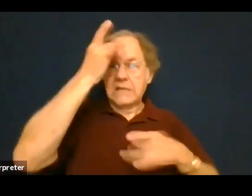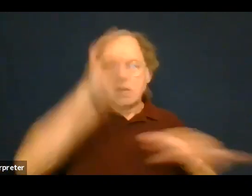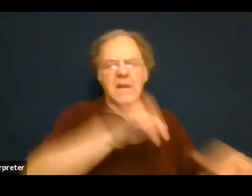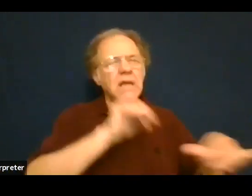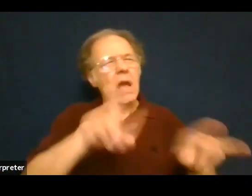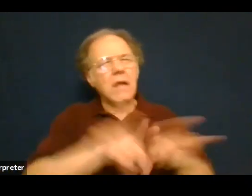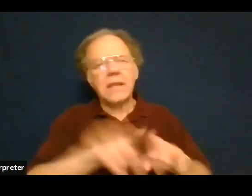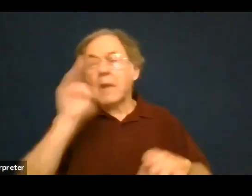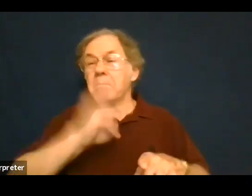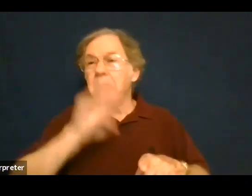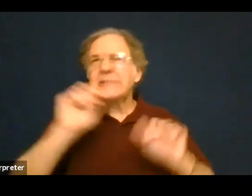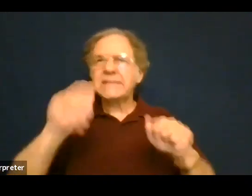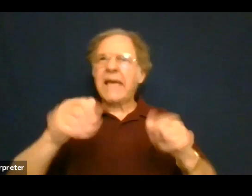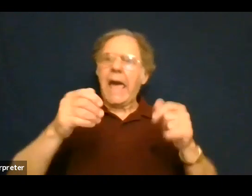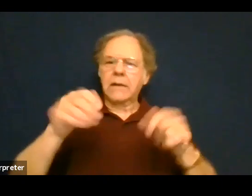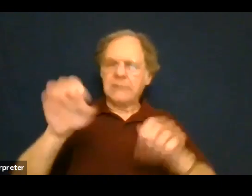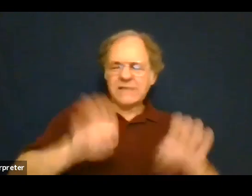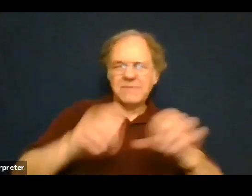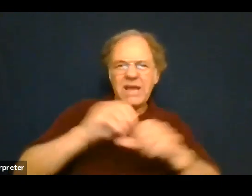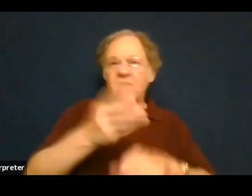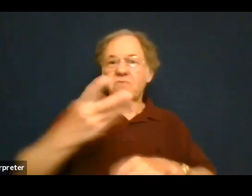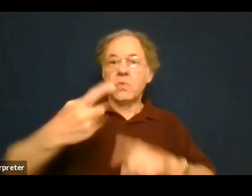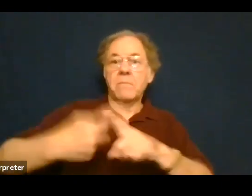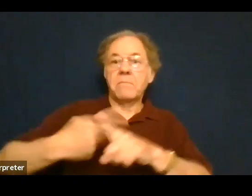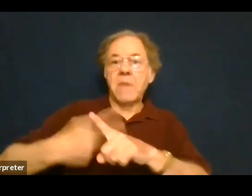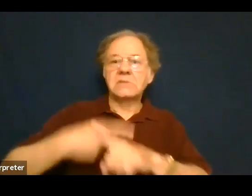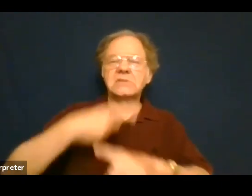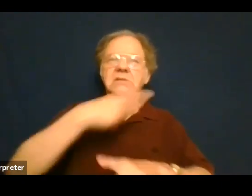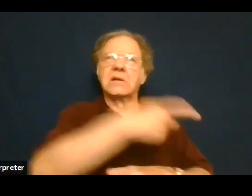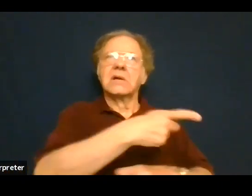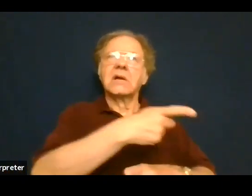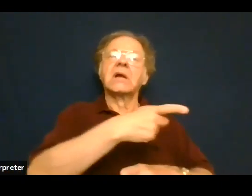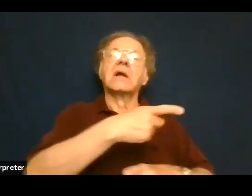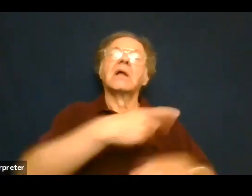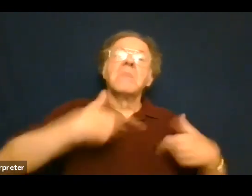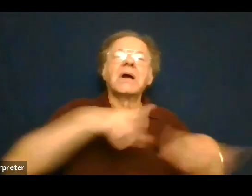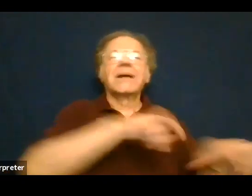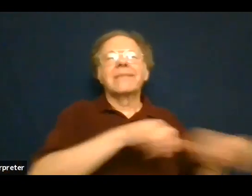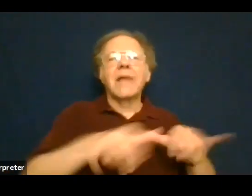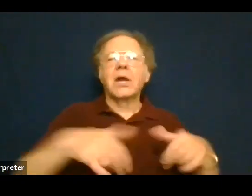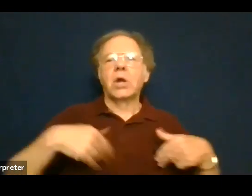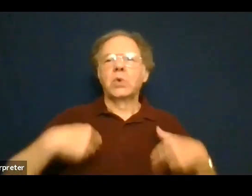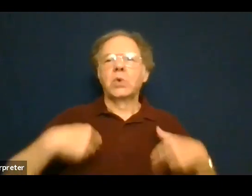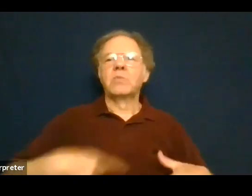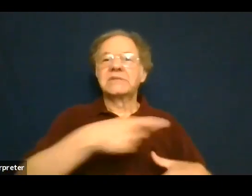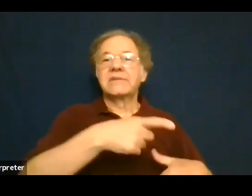The non-human primates, of course, they're more like humans, and these diseases take years to start developing properly.